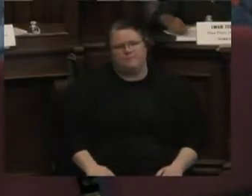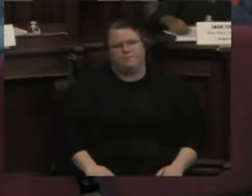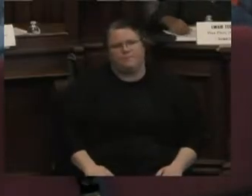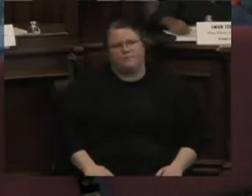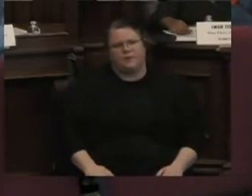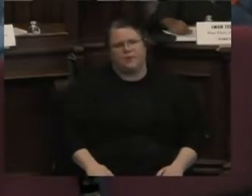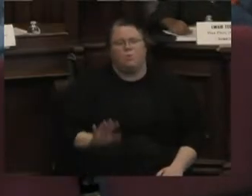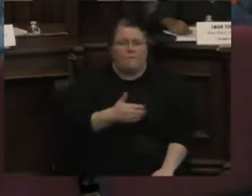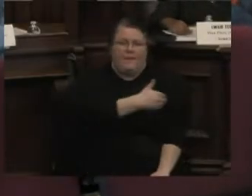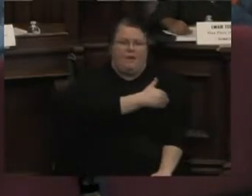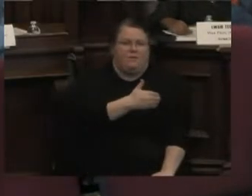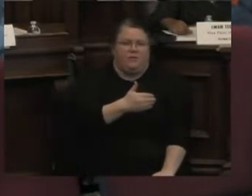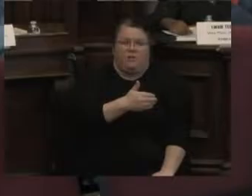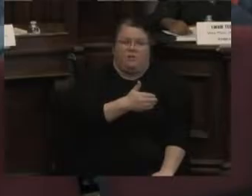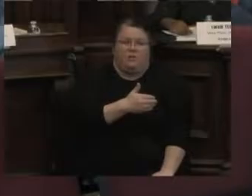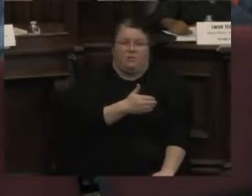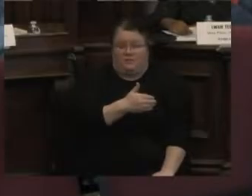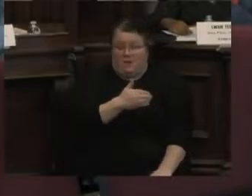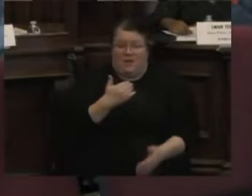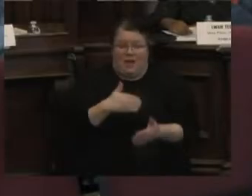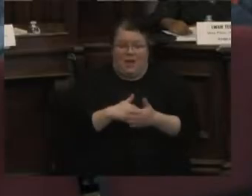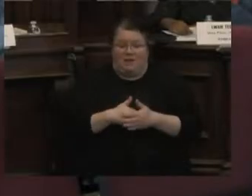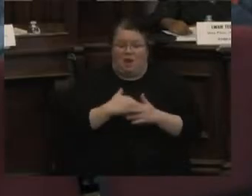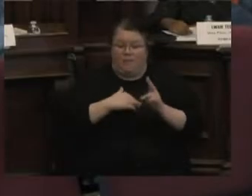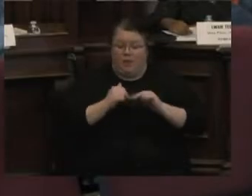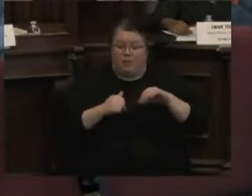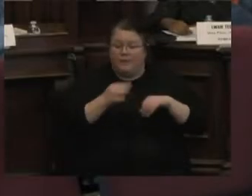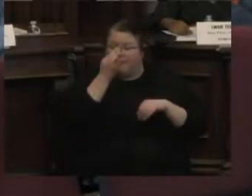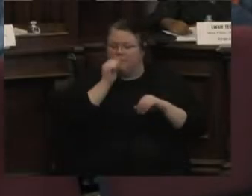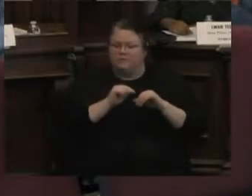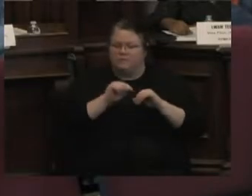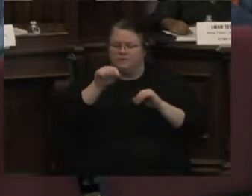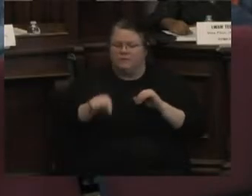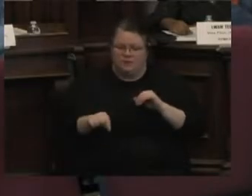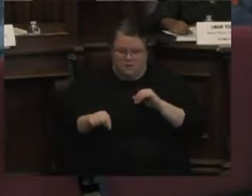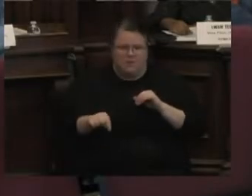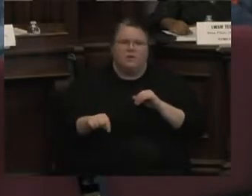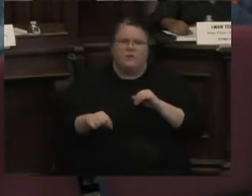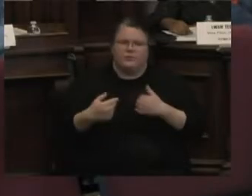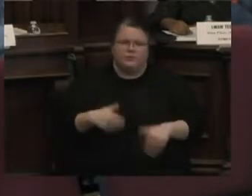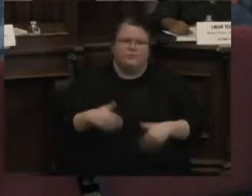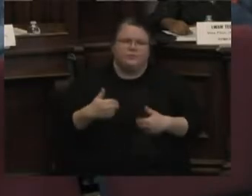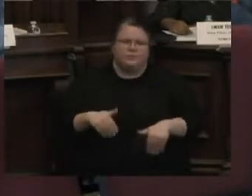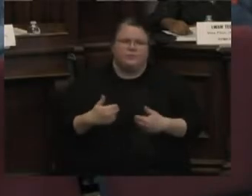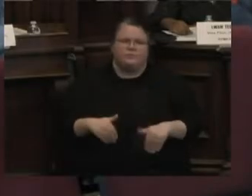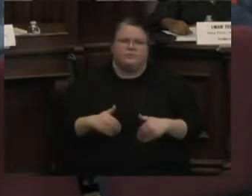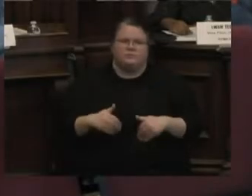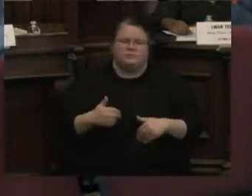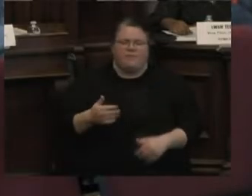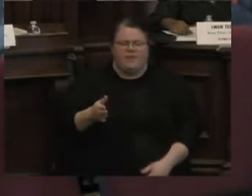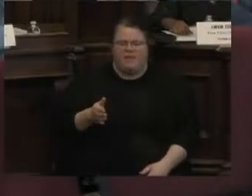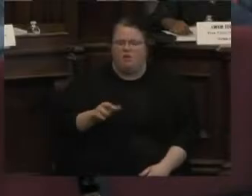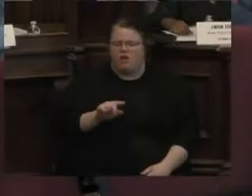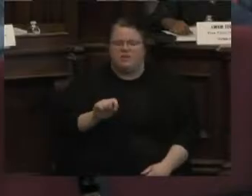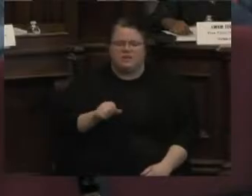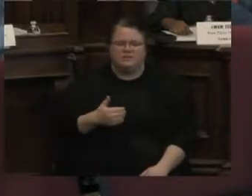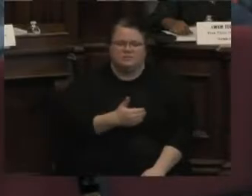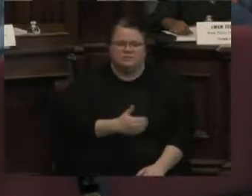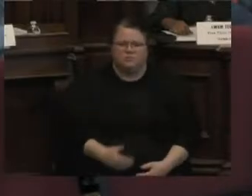through and that we're looking through. So again, I think it will be powerful. We don't have